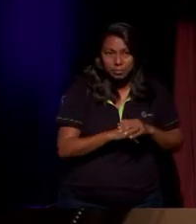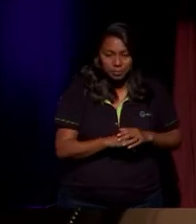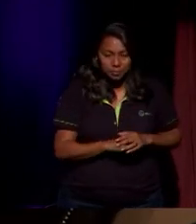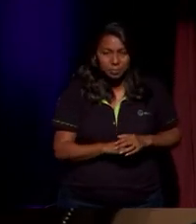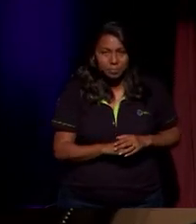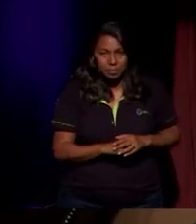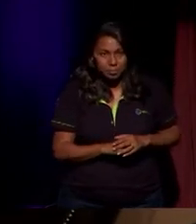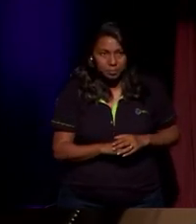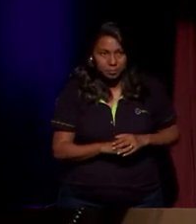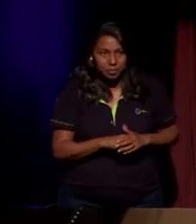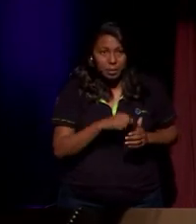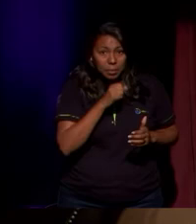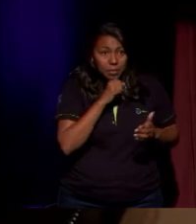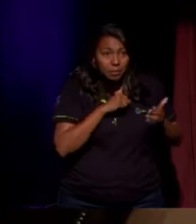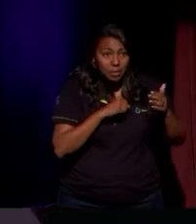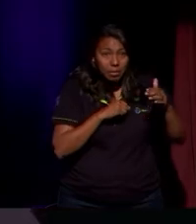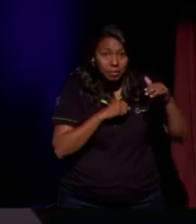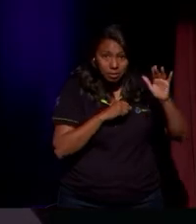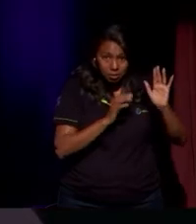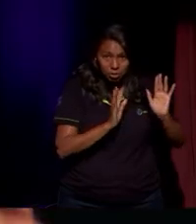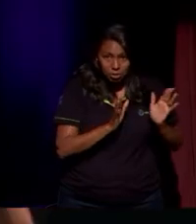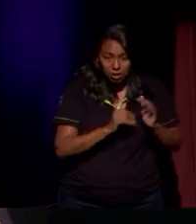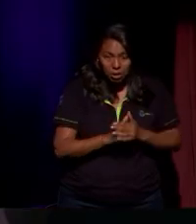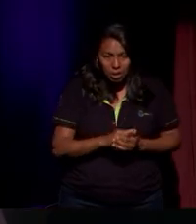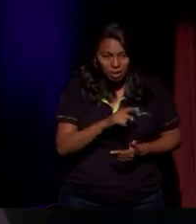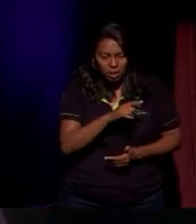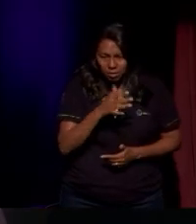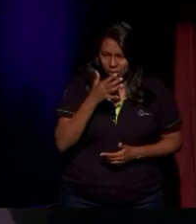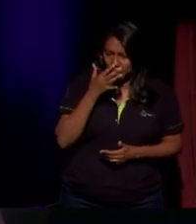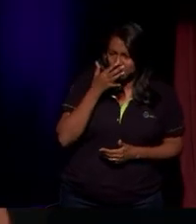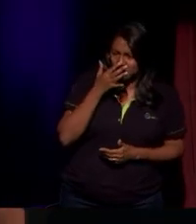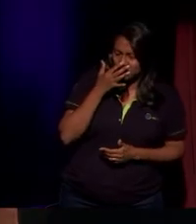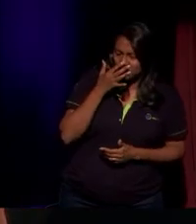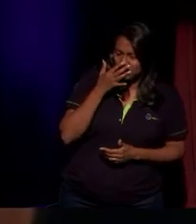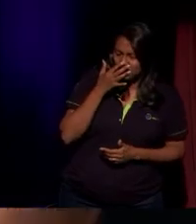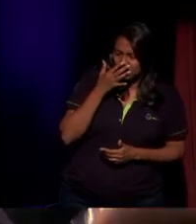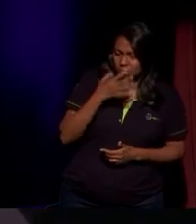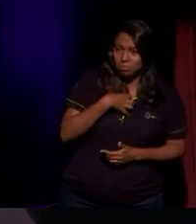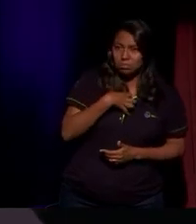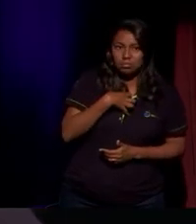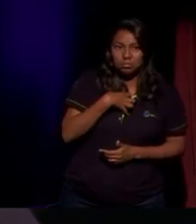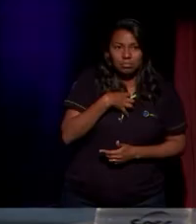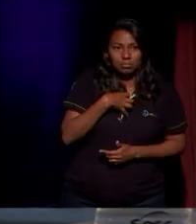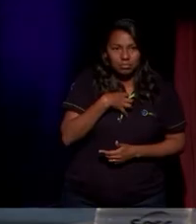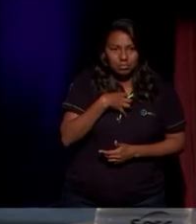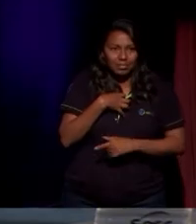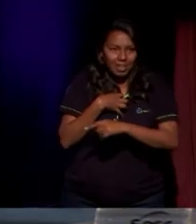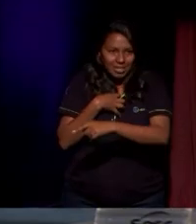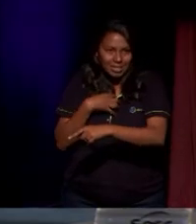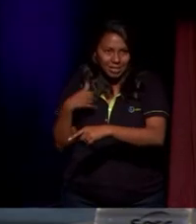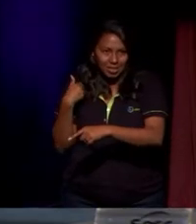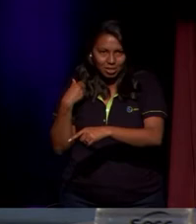and that she was very shocked at the girl's speech, for me, it's a girl, 30 years for me it's a girl.